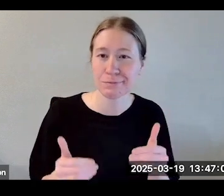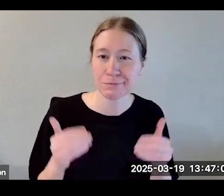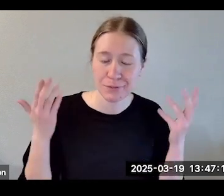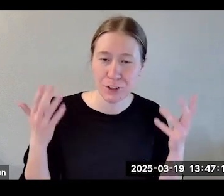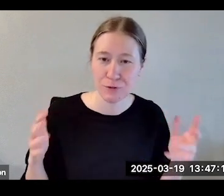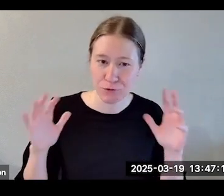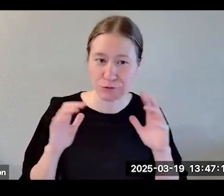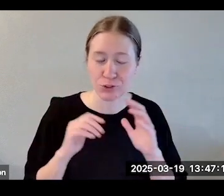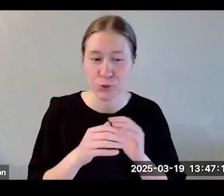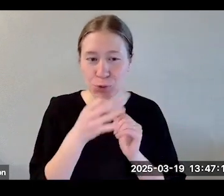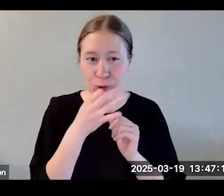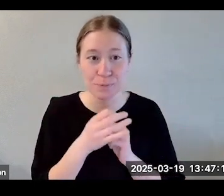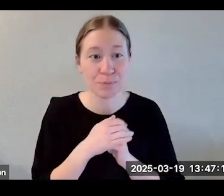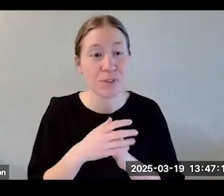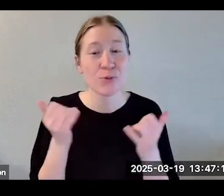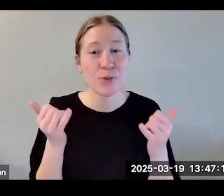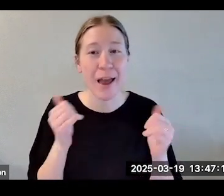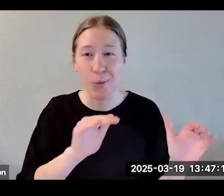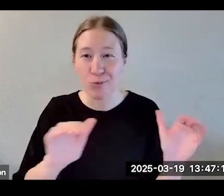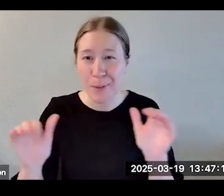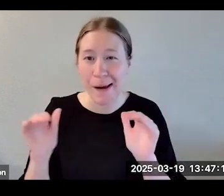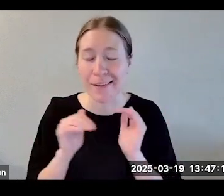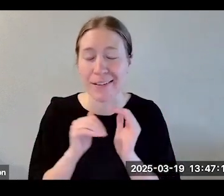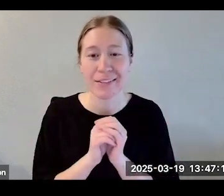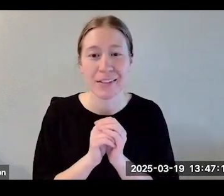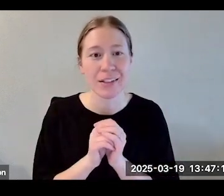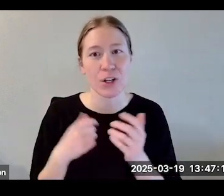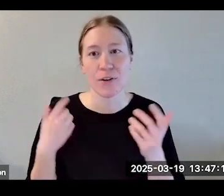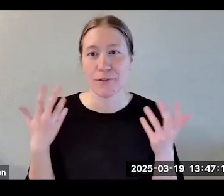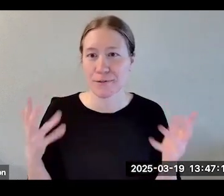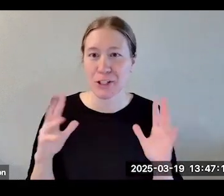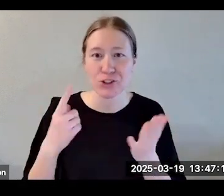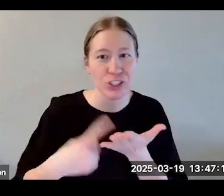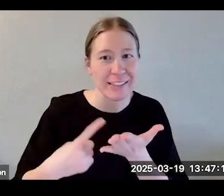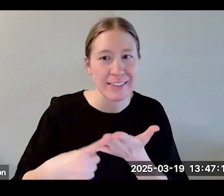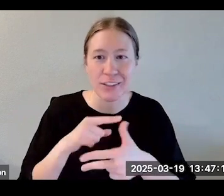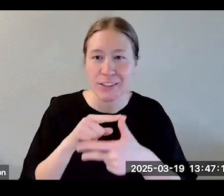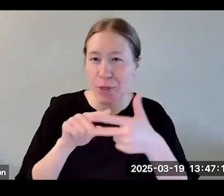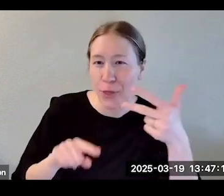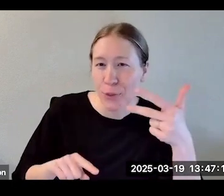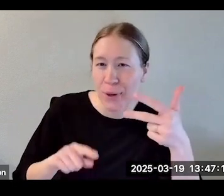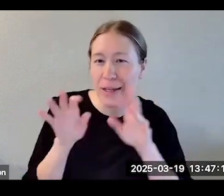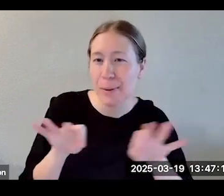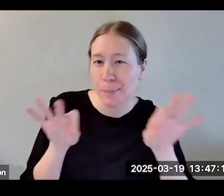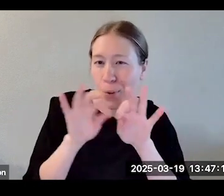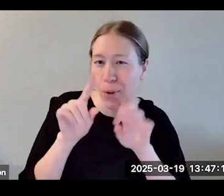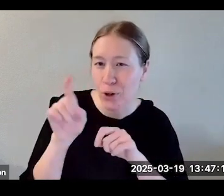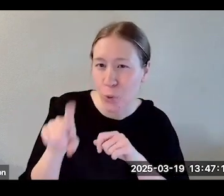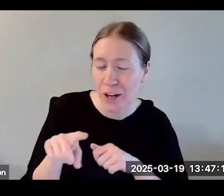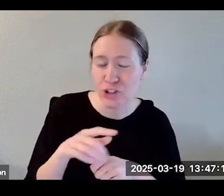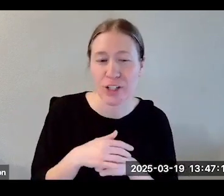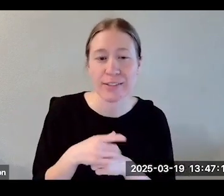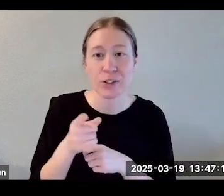we talked about those accessibility questions that you can ask when you enter into a document. So the three that we referenced were,